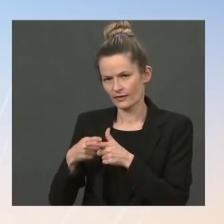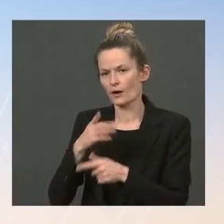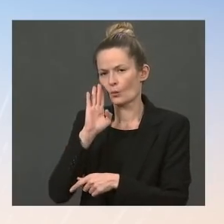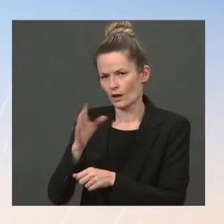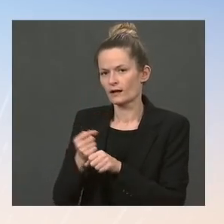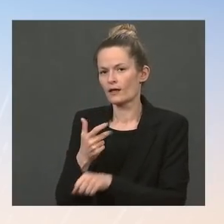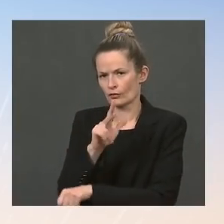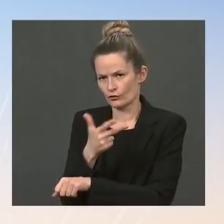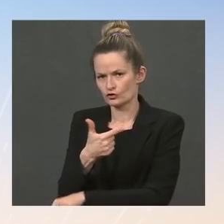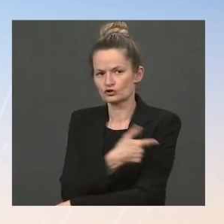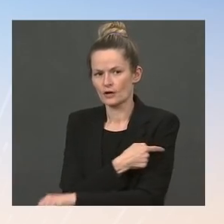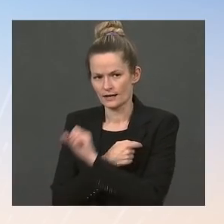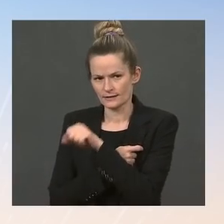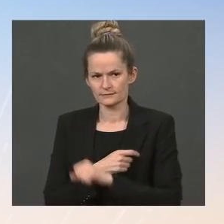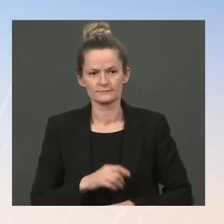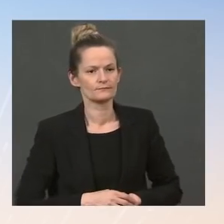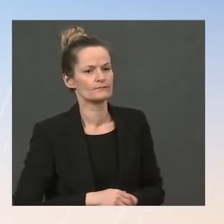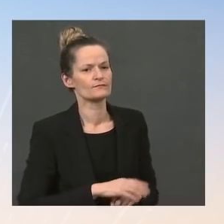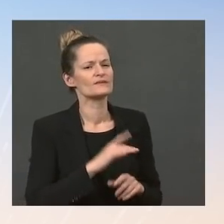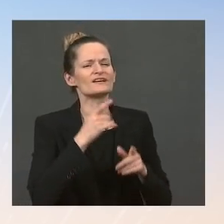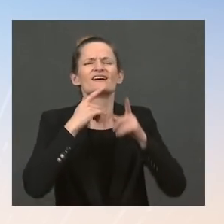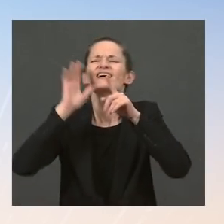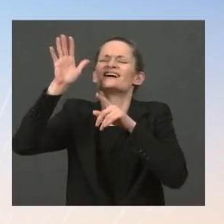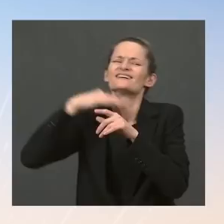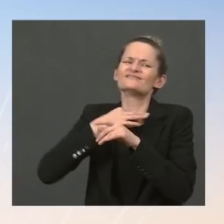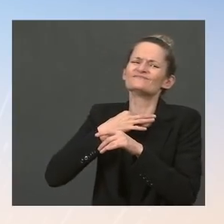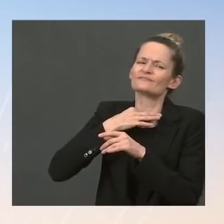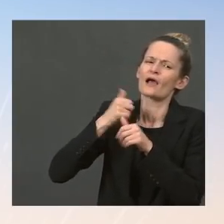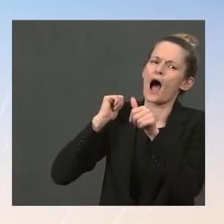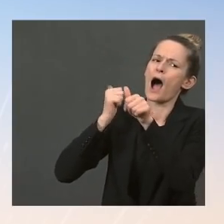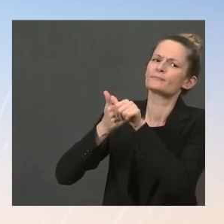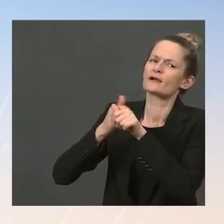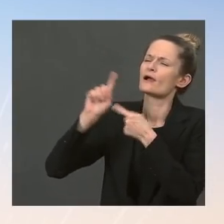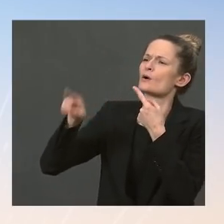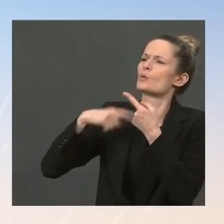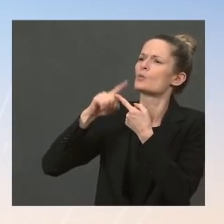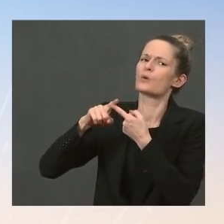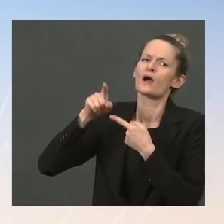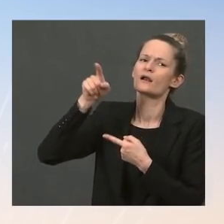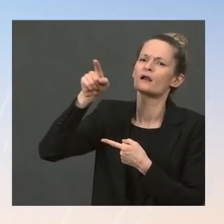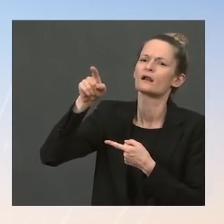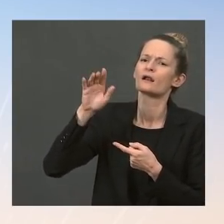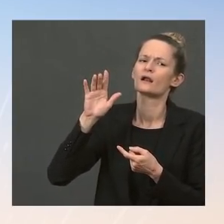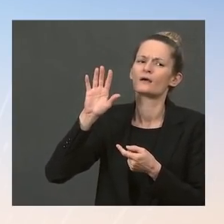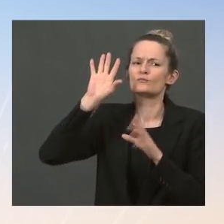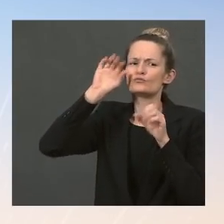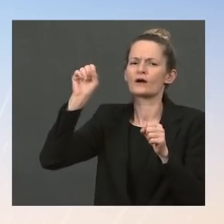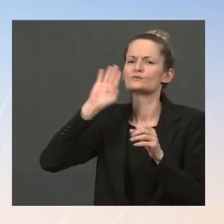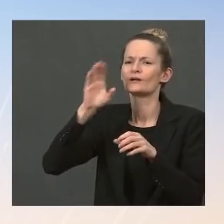on when the President will get a physical? Ms. Psaki: I know this is an understandable question. I don't have an update. He will get one soon.